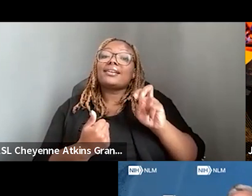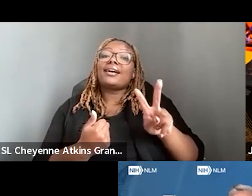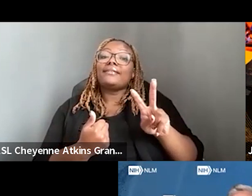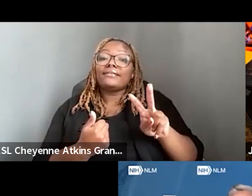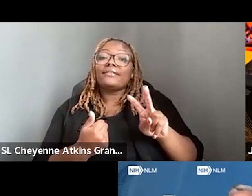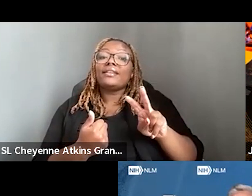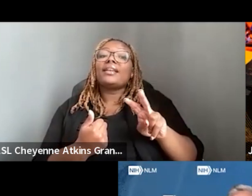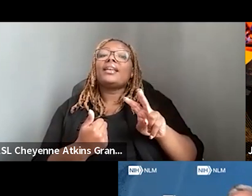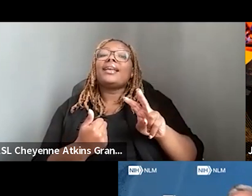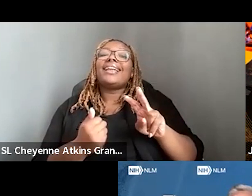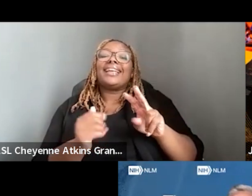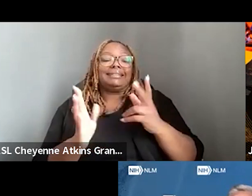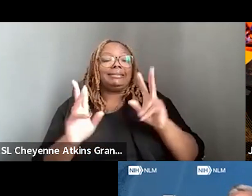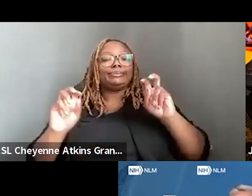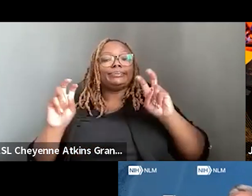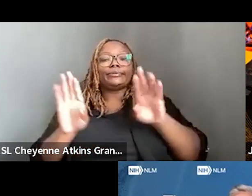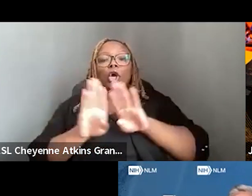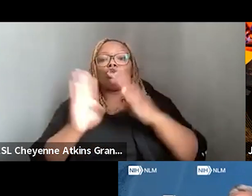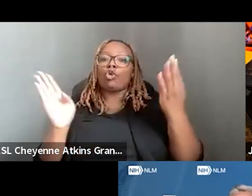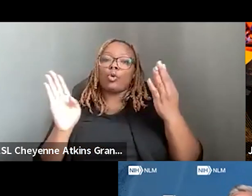a doorway, if you will, to get to NSF.